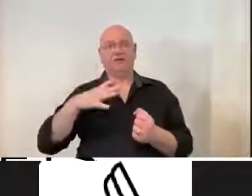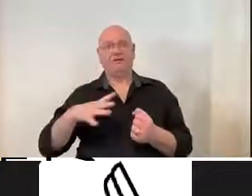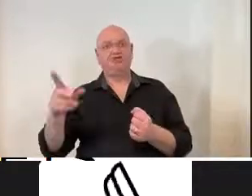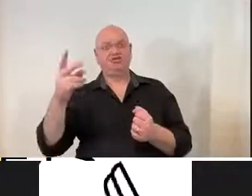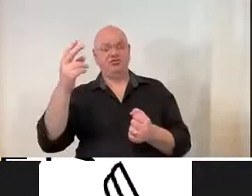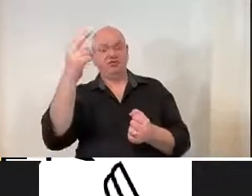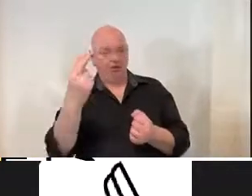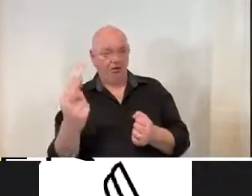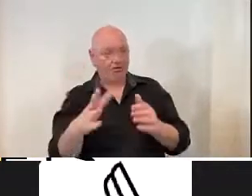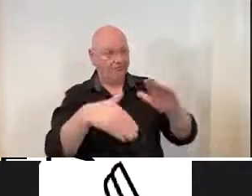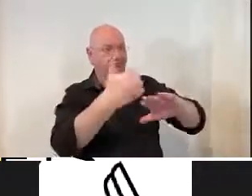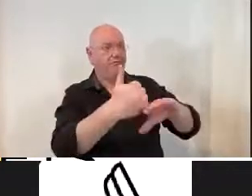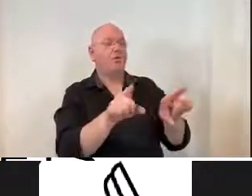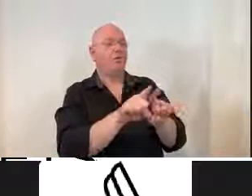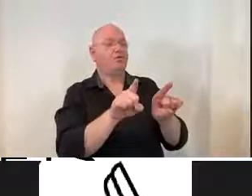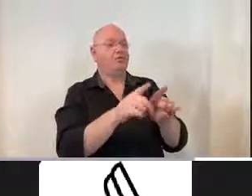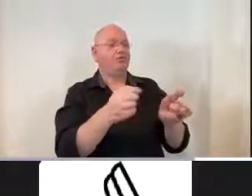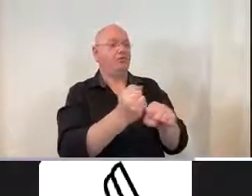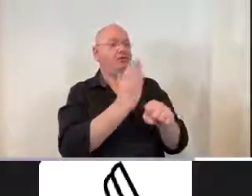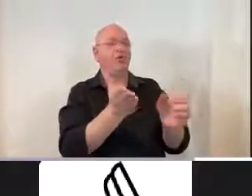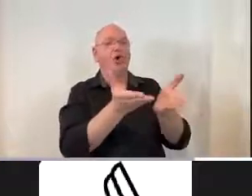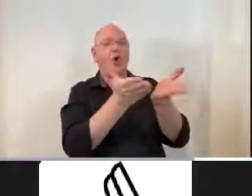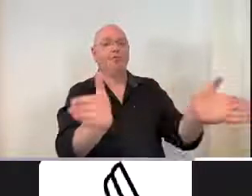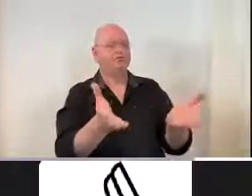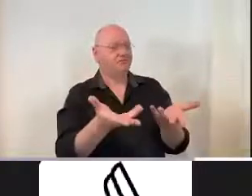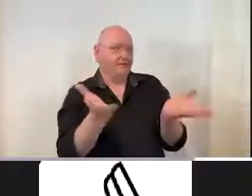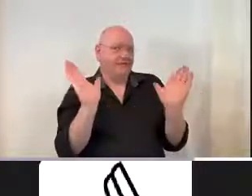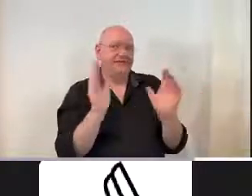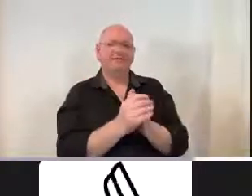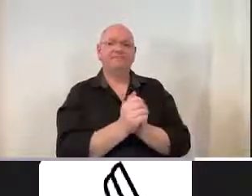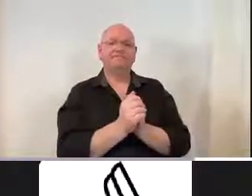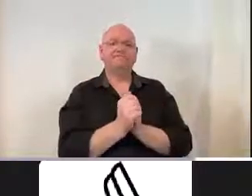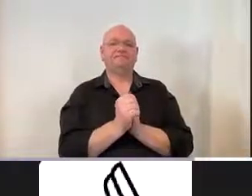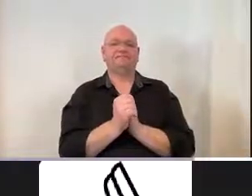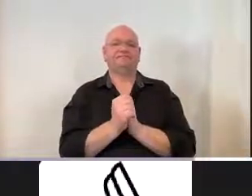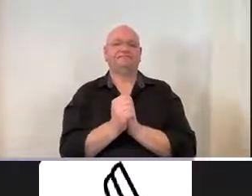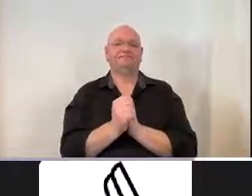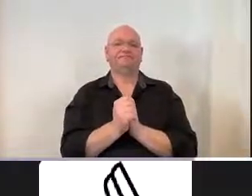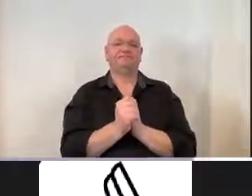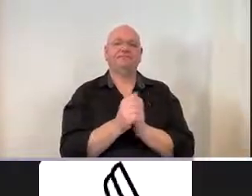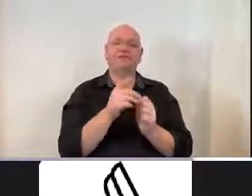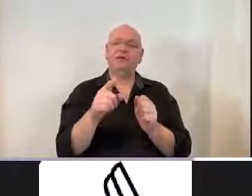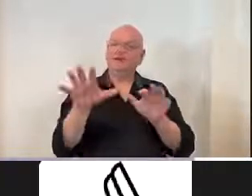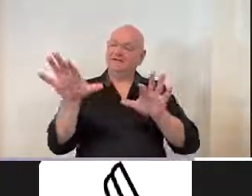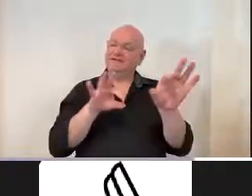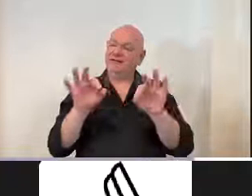Academy and artists want to be part of the gang so to speak. They apply with a short application process and it is